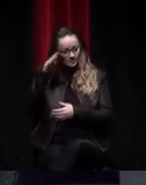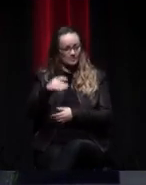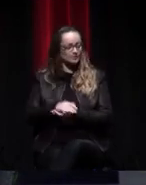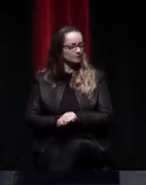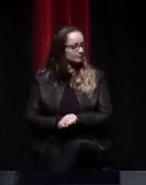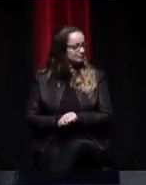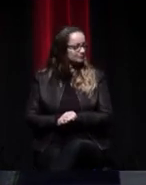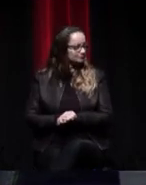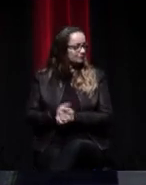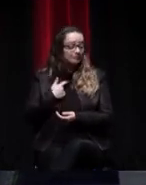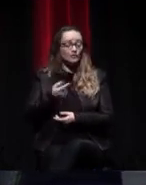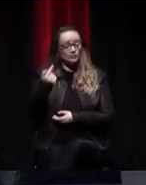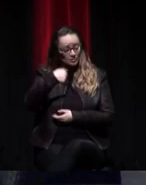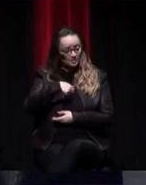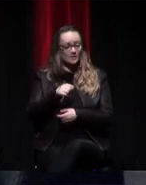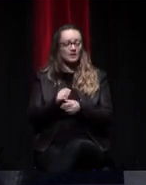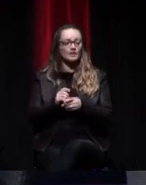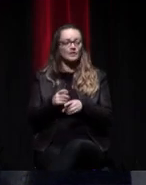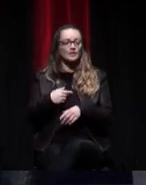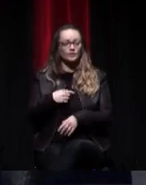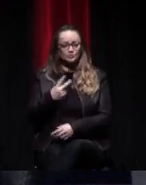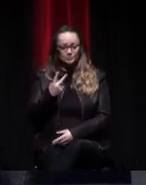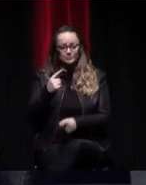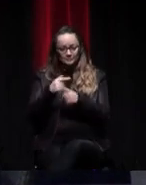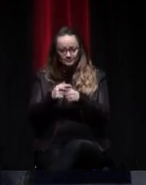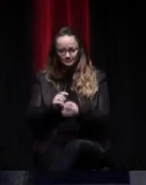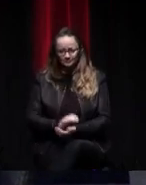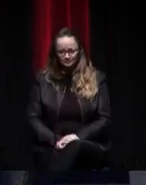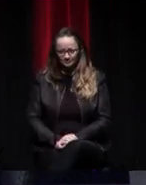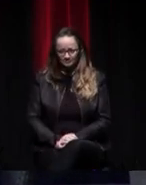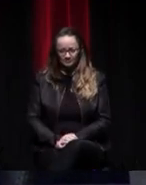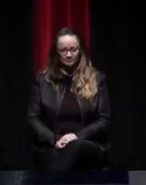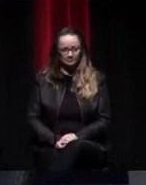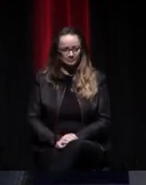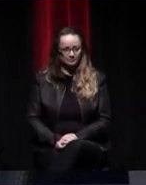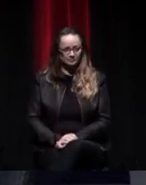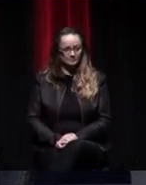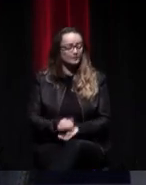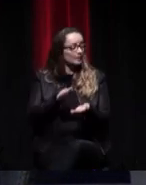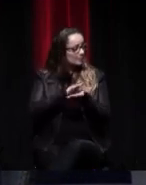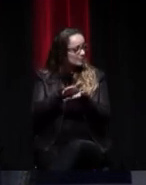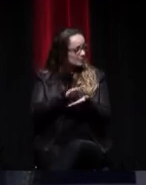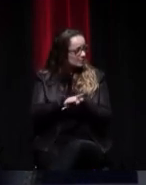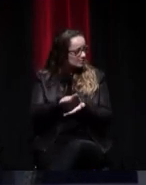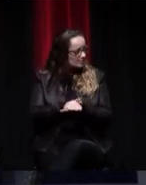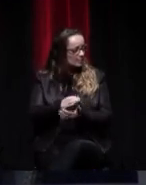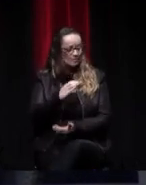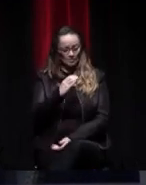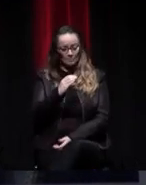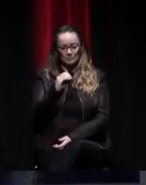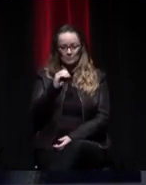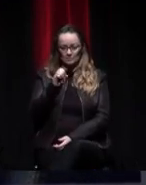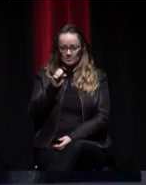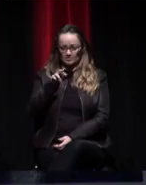One of them was the Queer seminary. She published “Choreographies of Gender" Mulheres”.